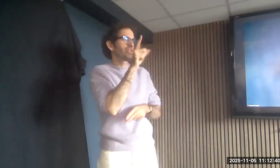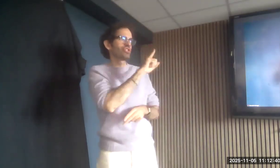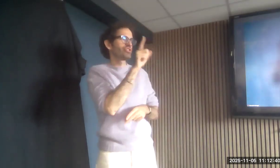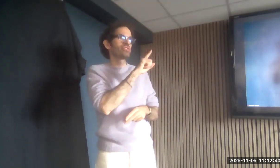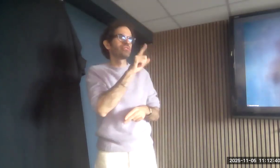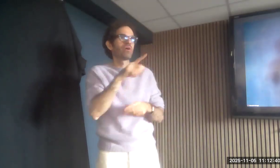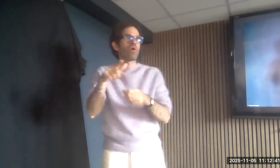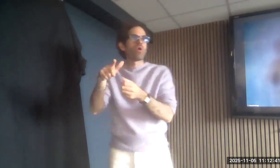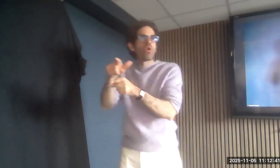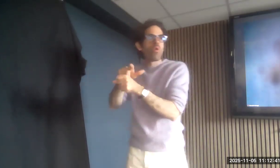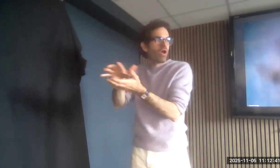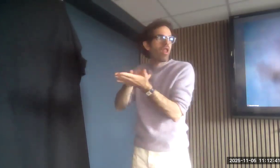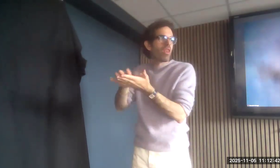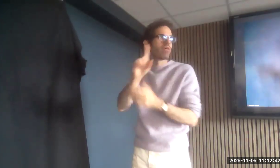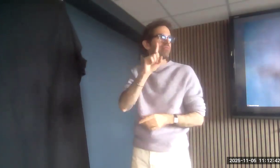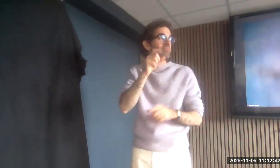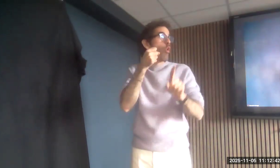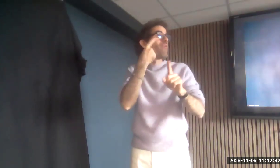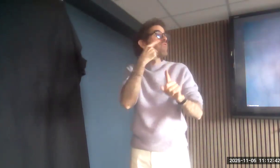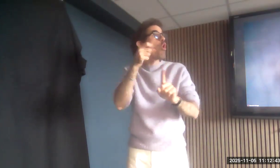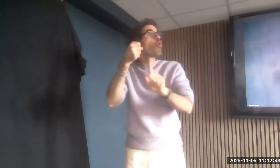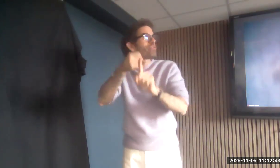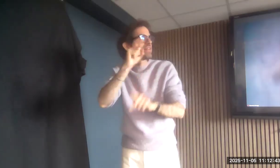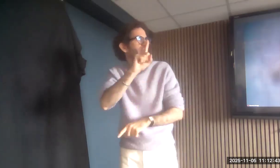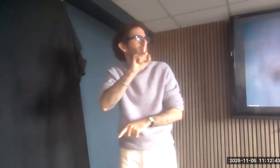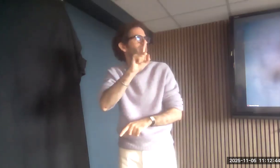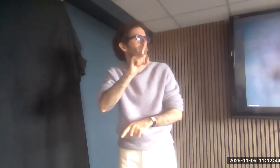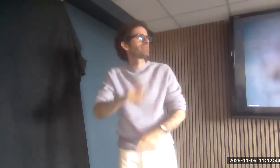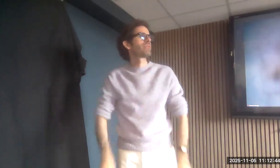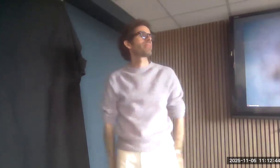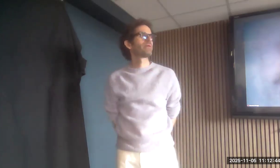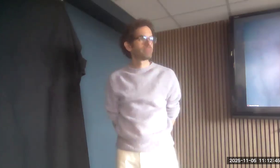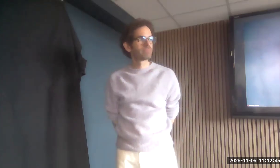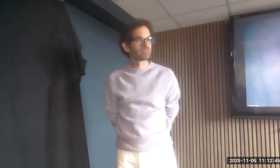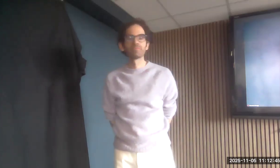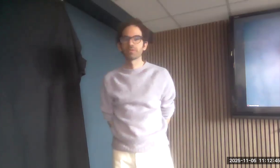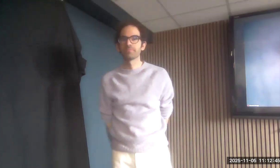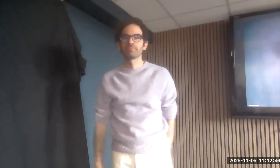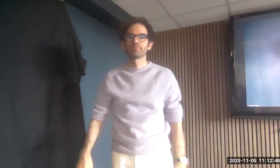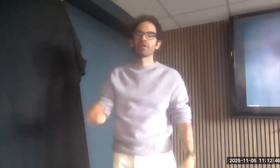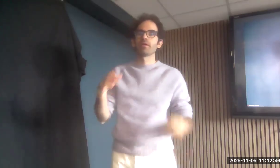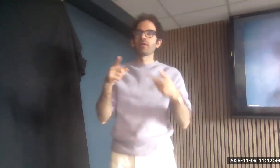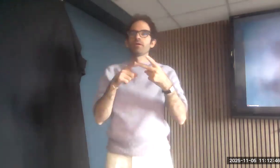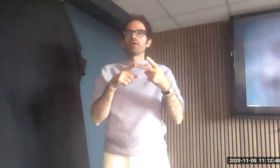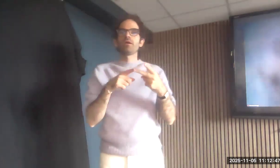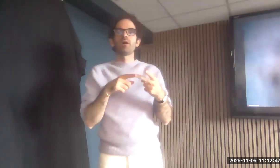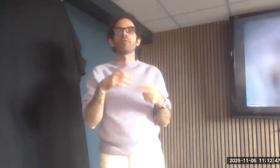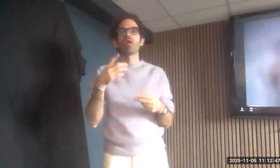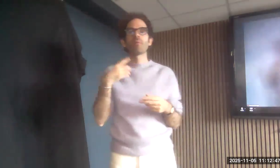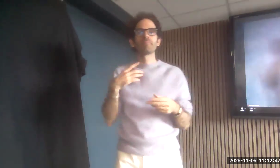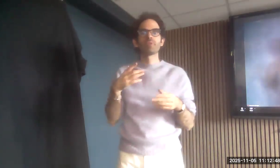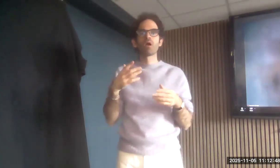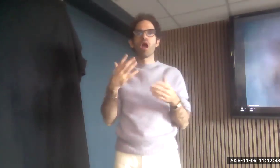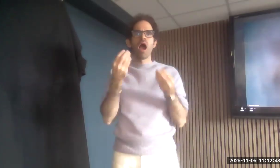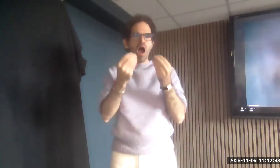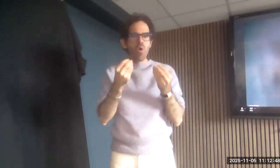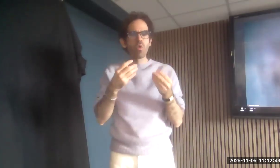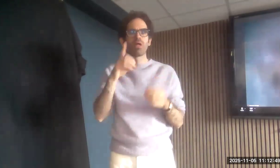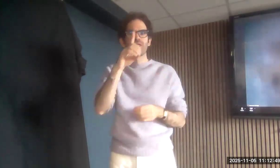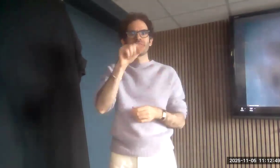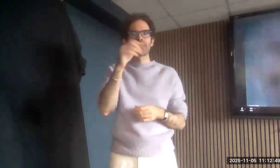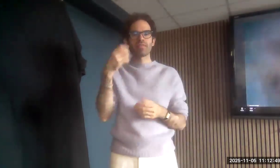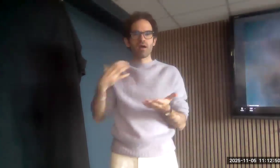the production on the mouth is coming from a local language rather than English, for the causative.